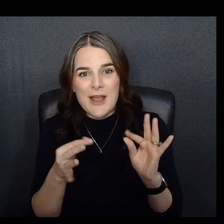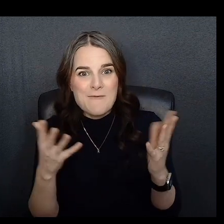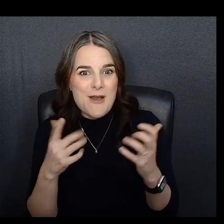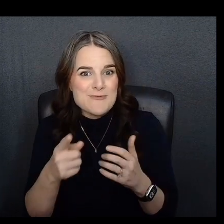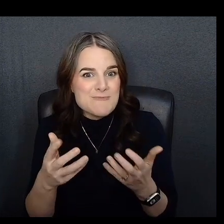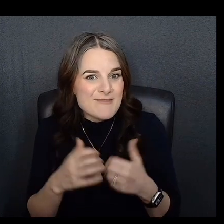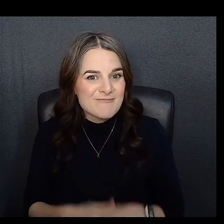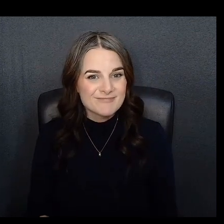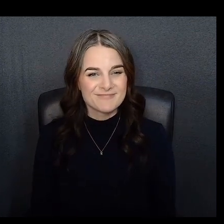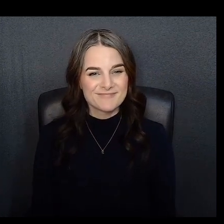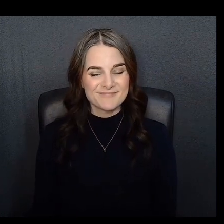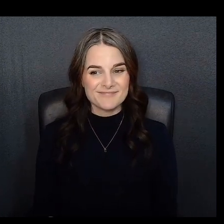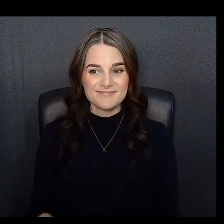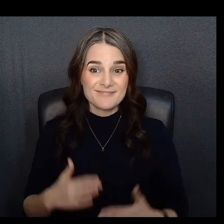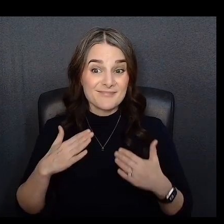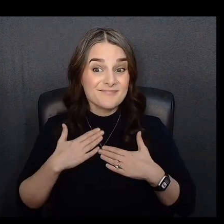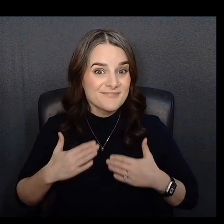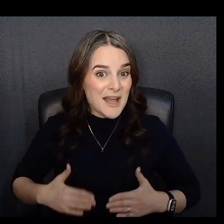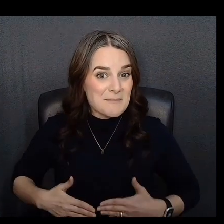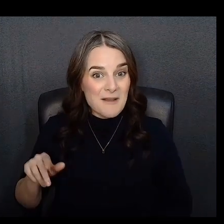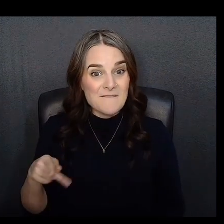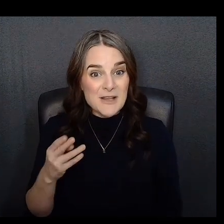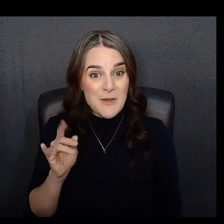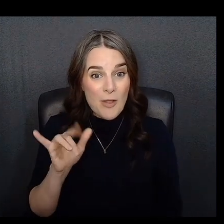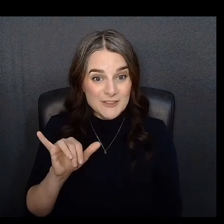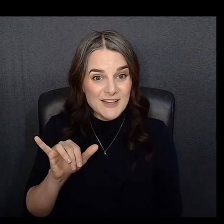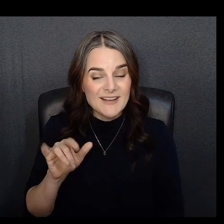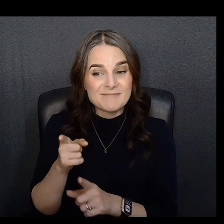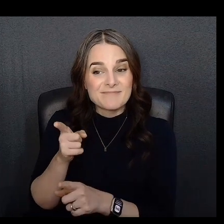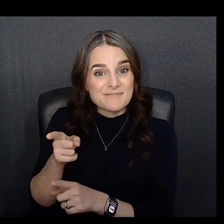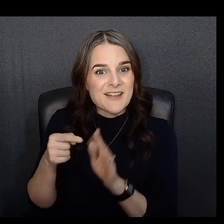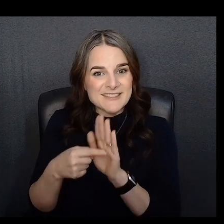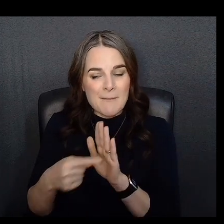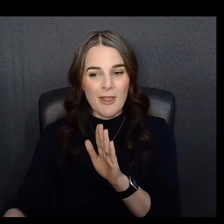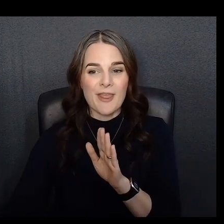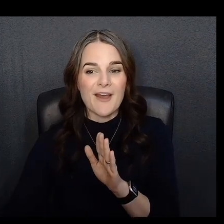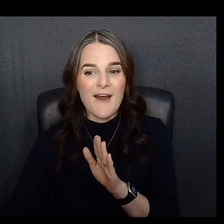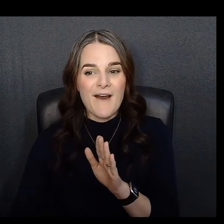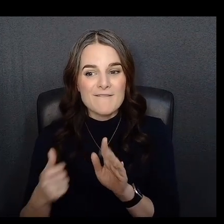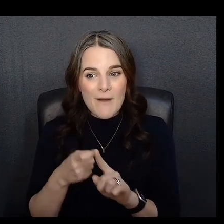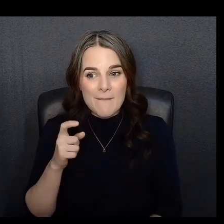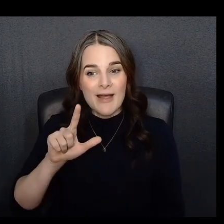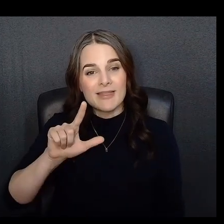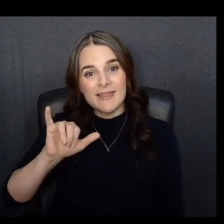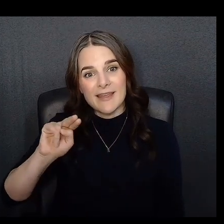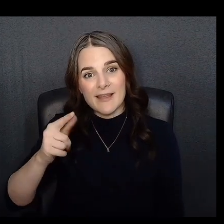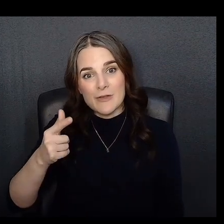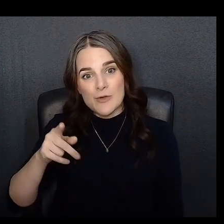The example here on this slide is from a Lingraphica device. But having the vocabulary to be able to talk about body parts.